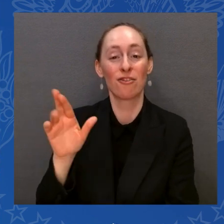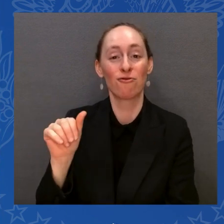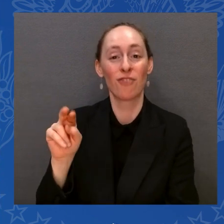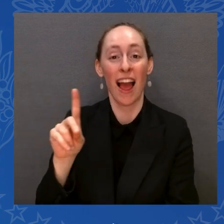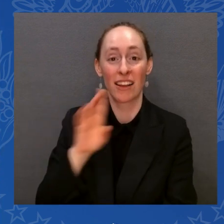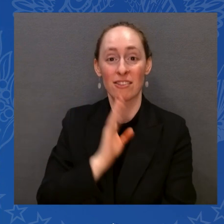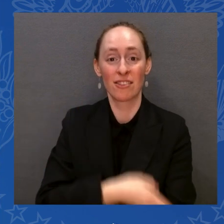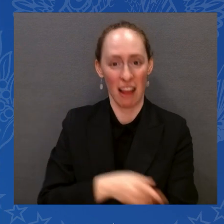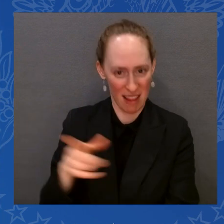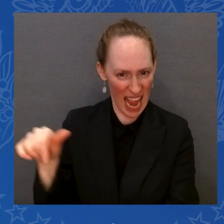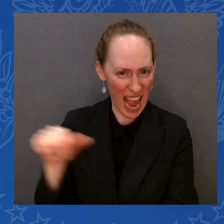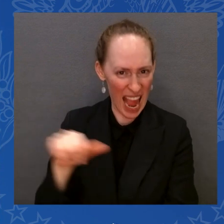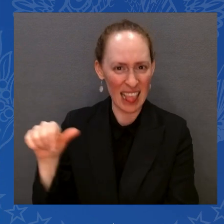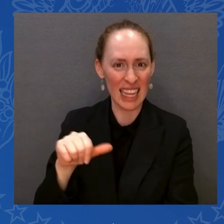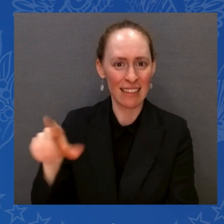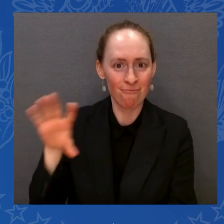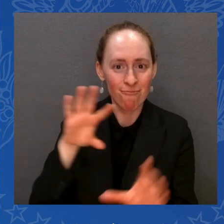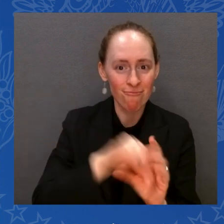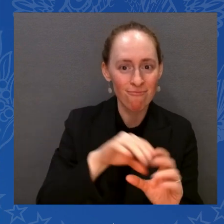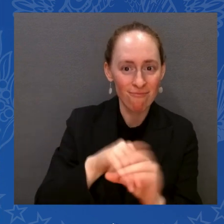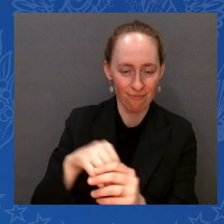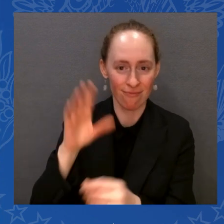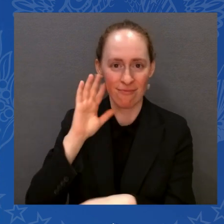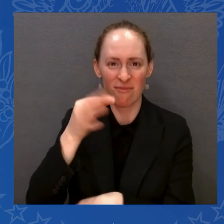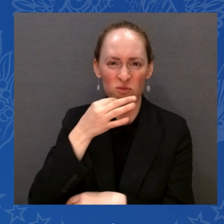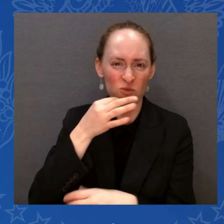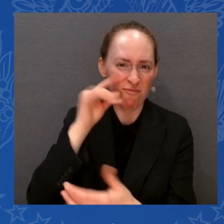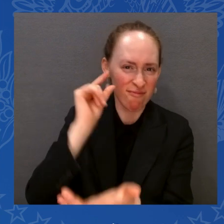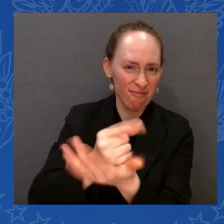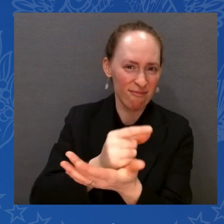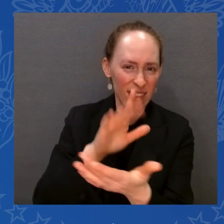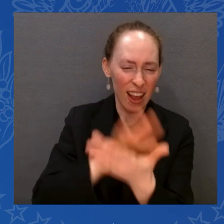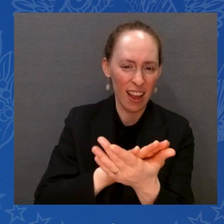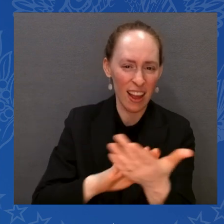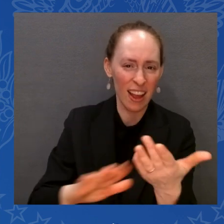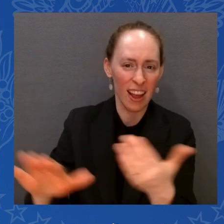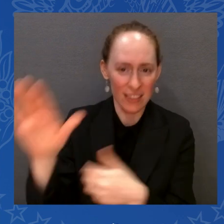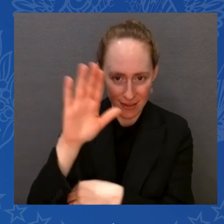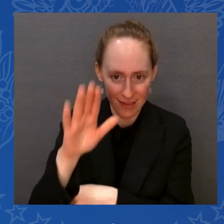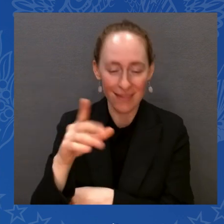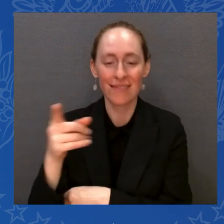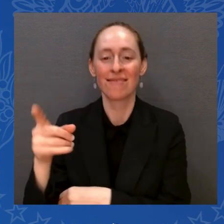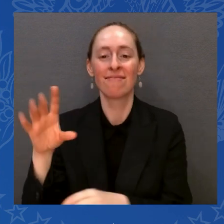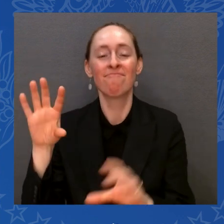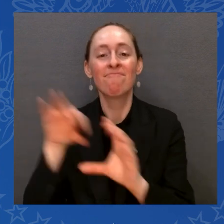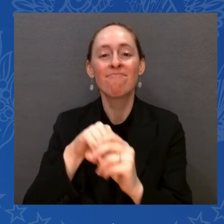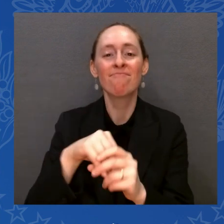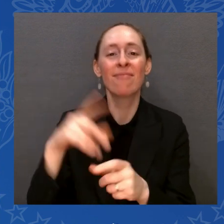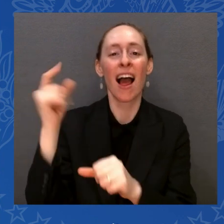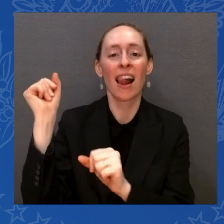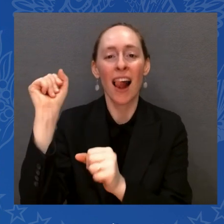But she's -- she played lacrosse and -- and field hockey. I mean, excuse me, lacrosse and soccer.